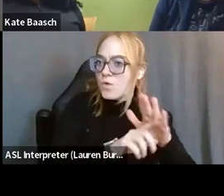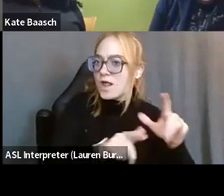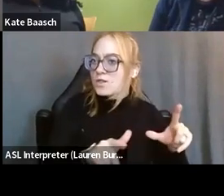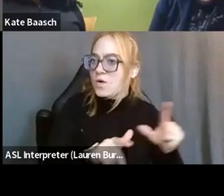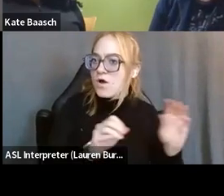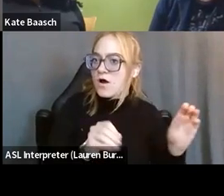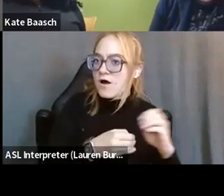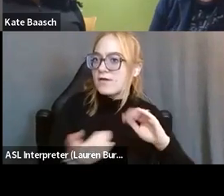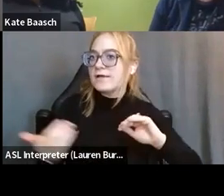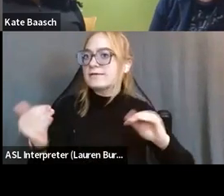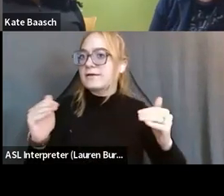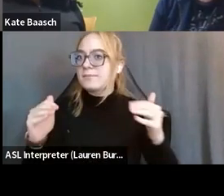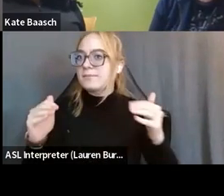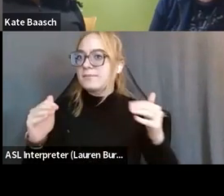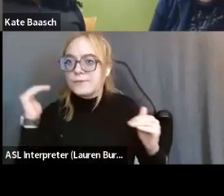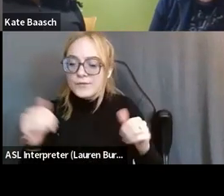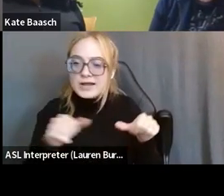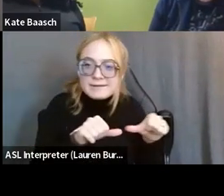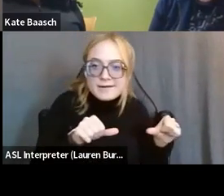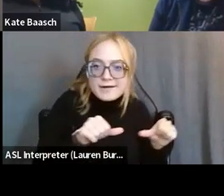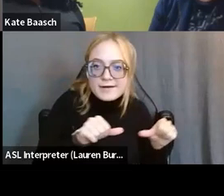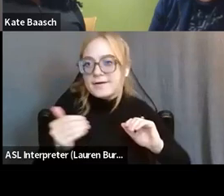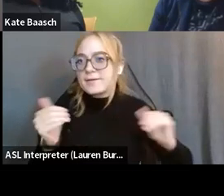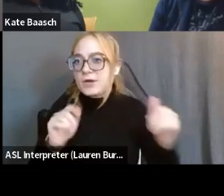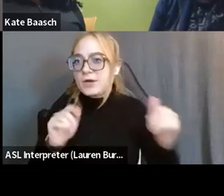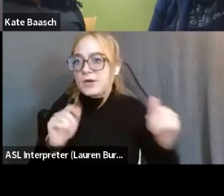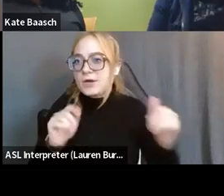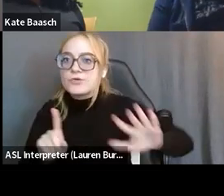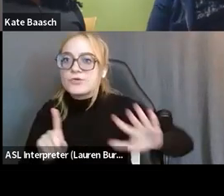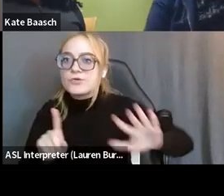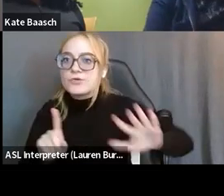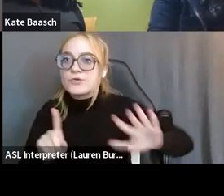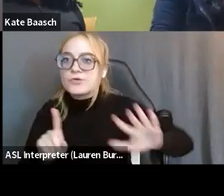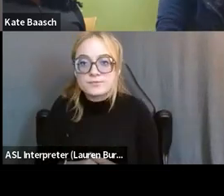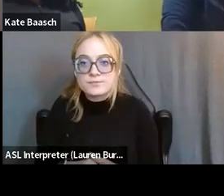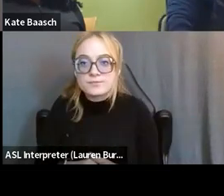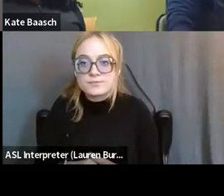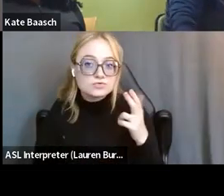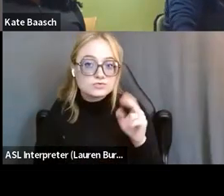at the area level. And one of the things Shawn shares and some of the other regional communications folks